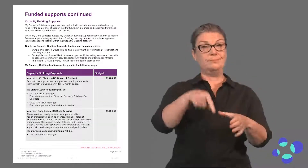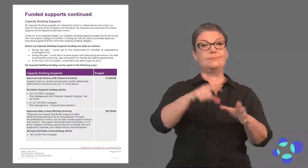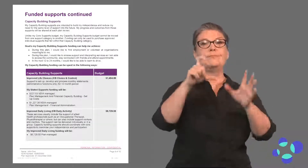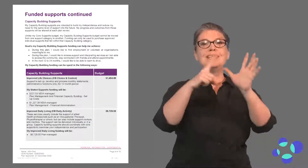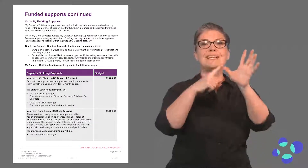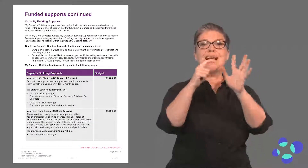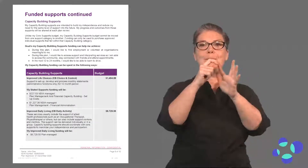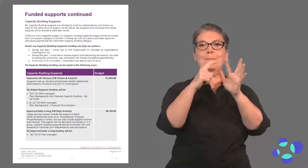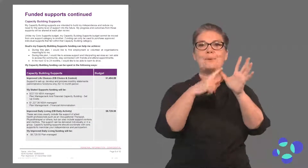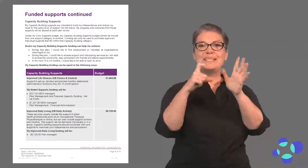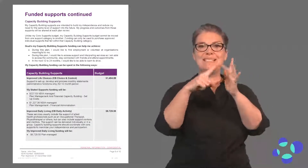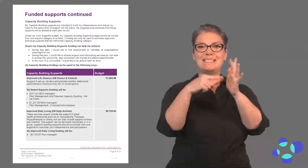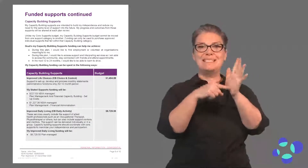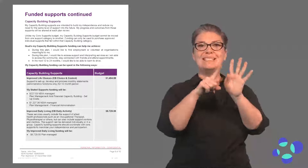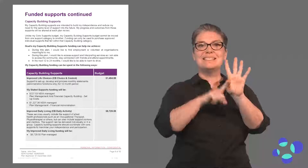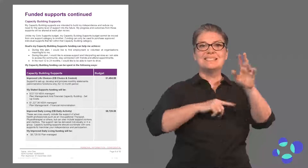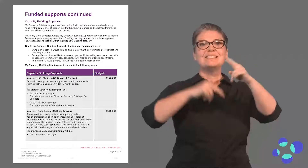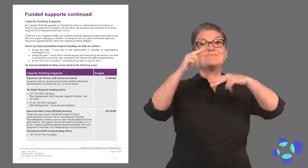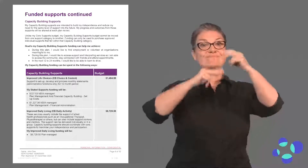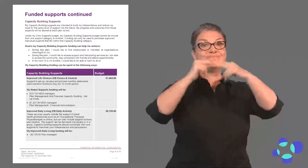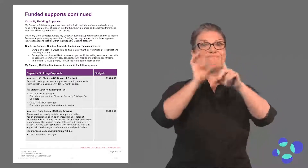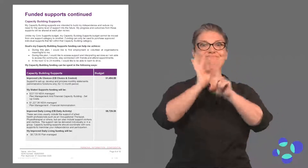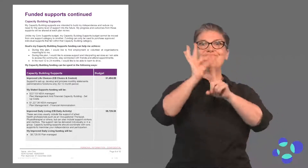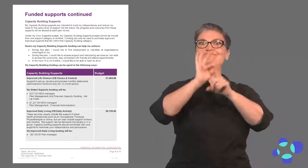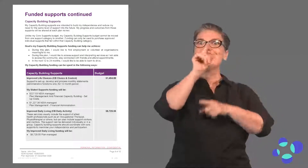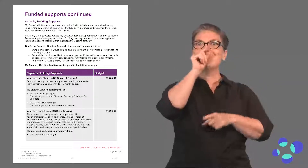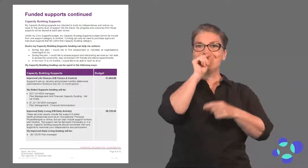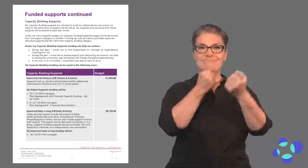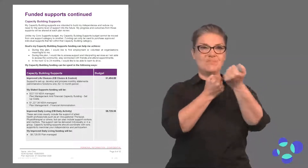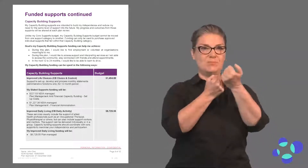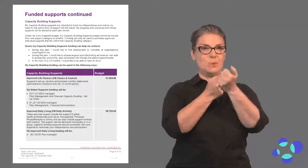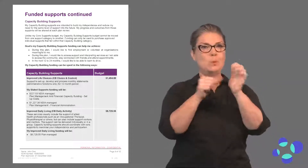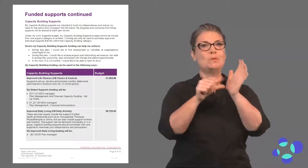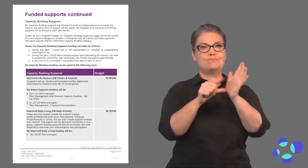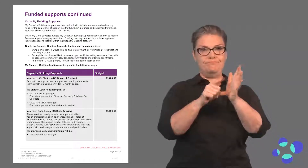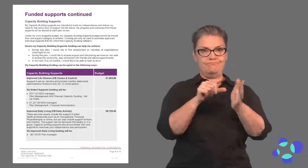Secondly, we have Capacity Building - developing skills.